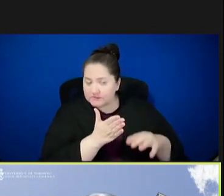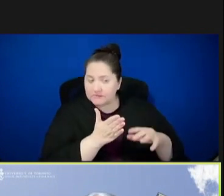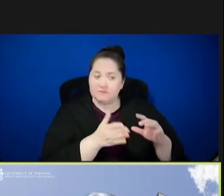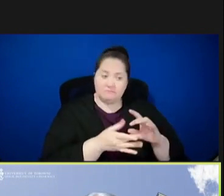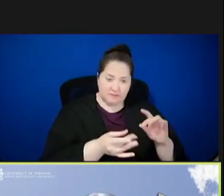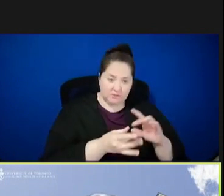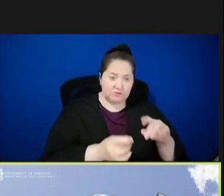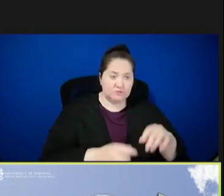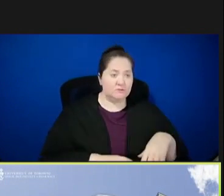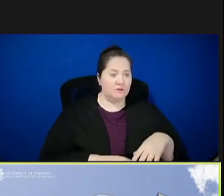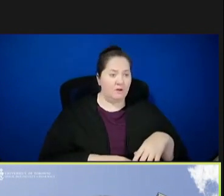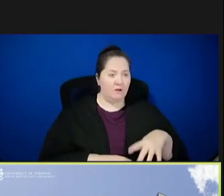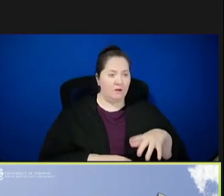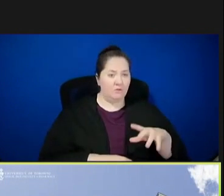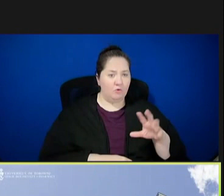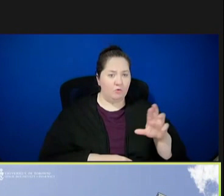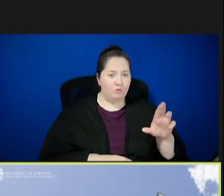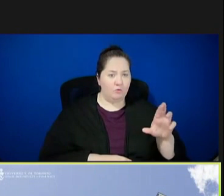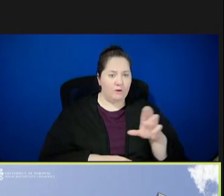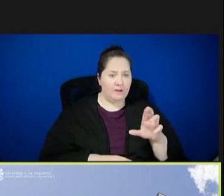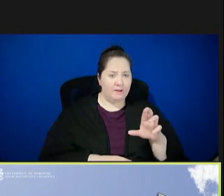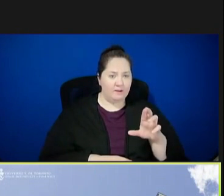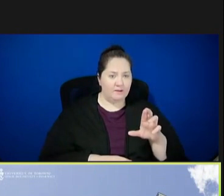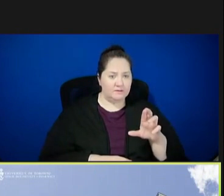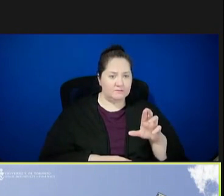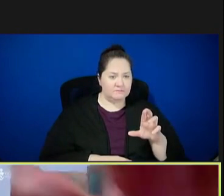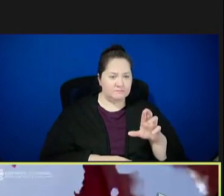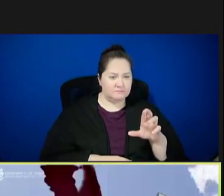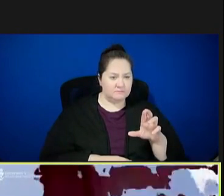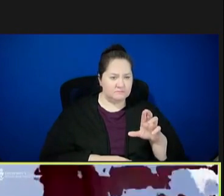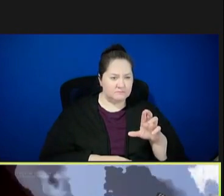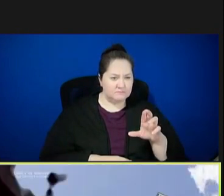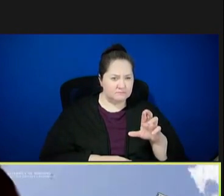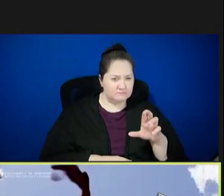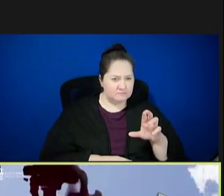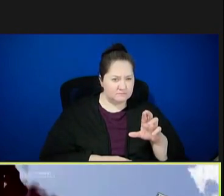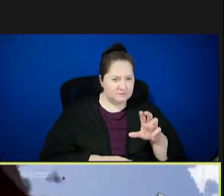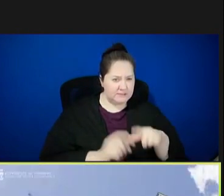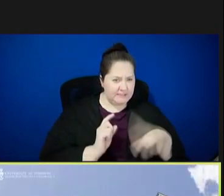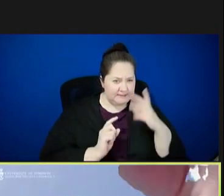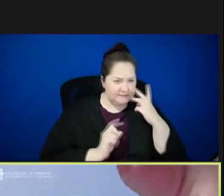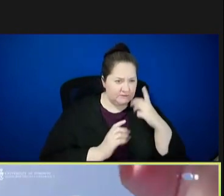right top. or it says, I can't even see what it says actually with my screen, but something